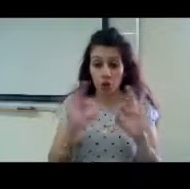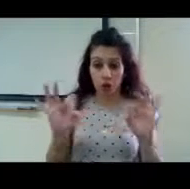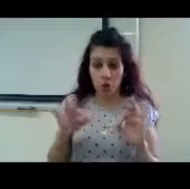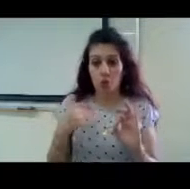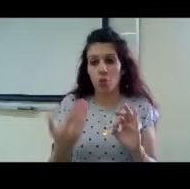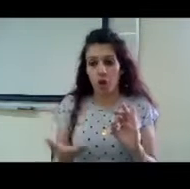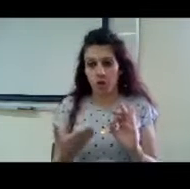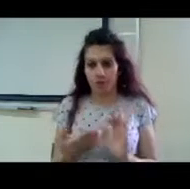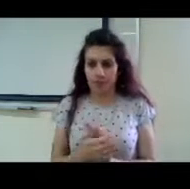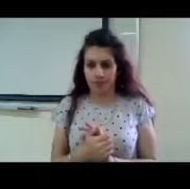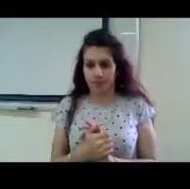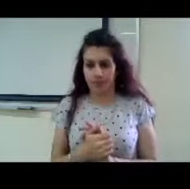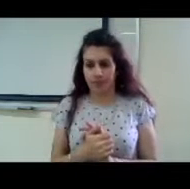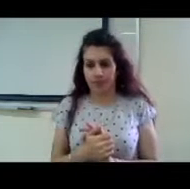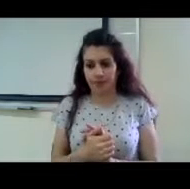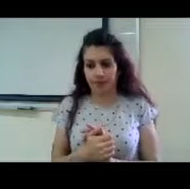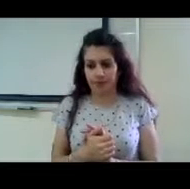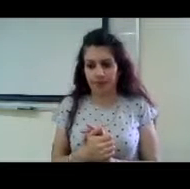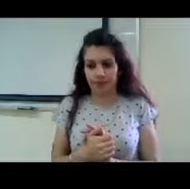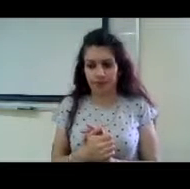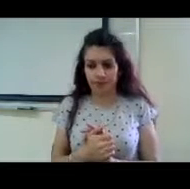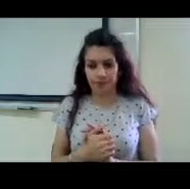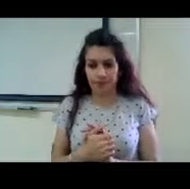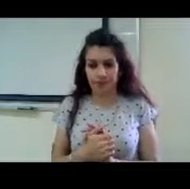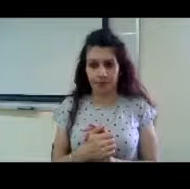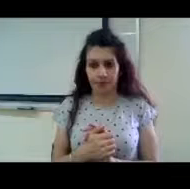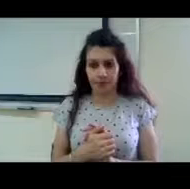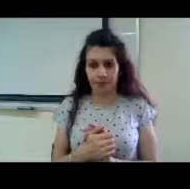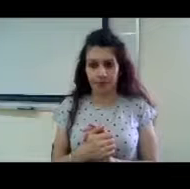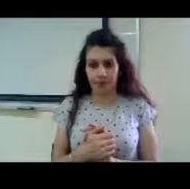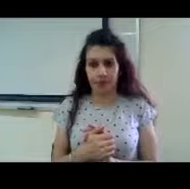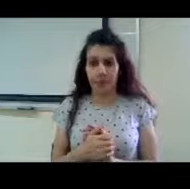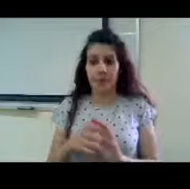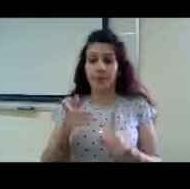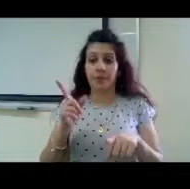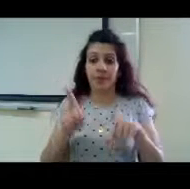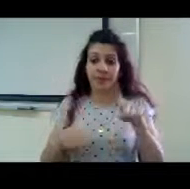so significant we're designing our solutions to be scalable and sustainable